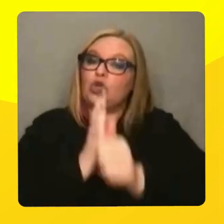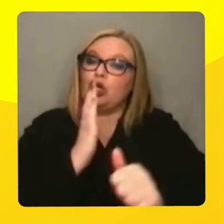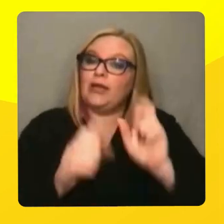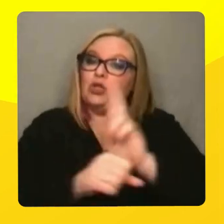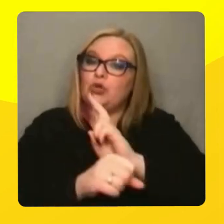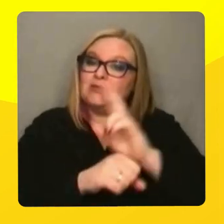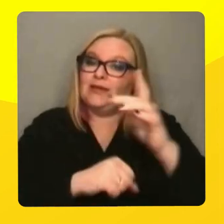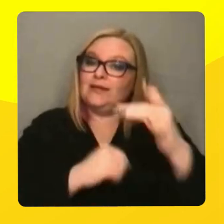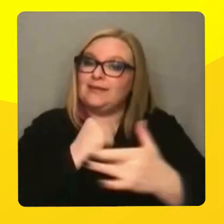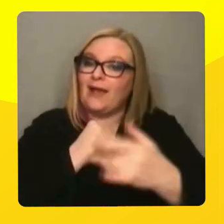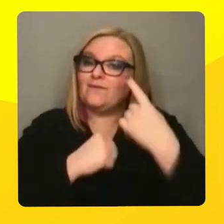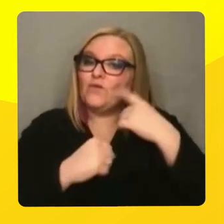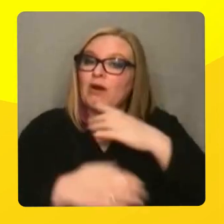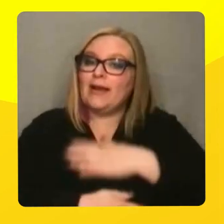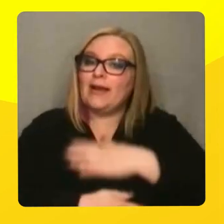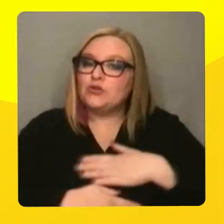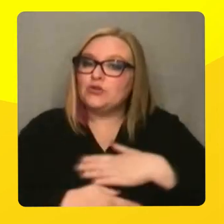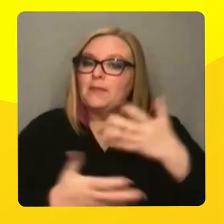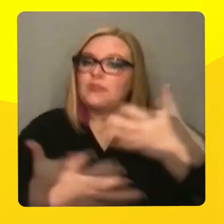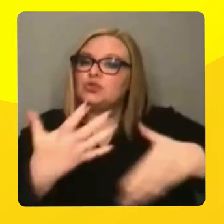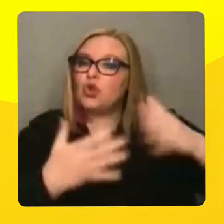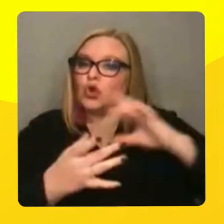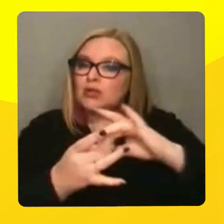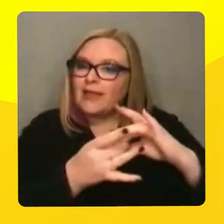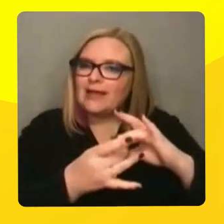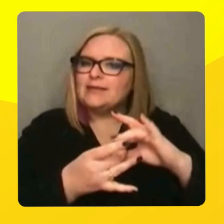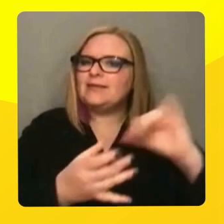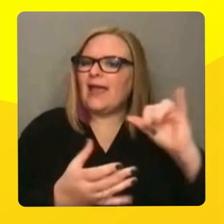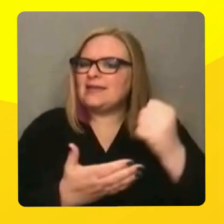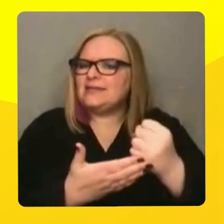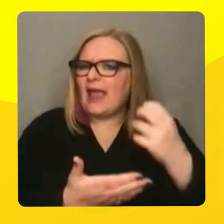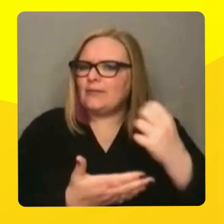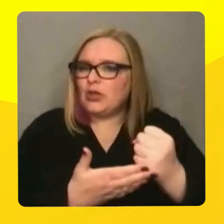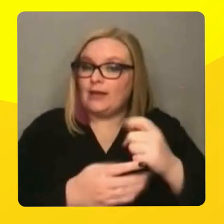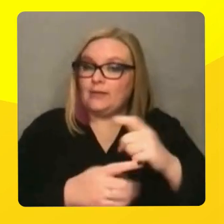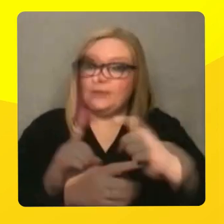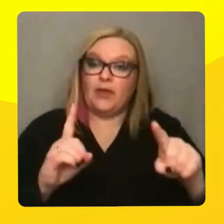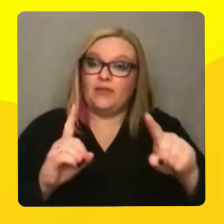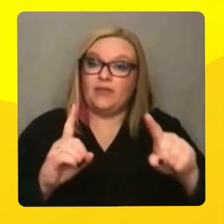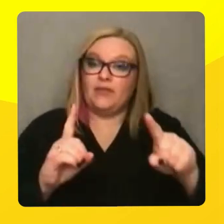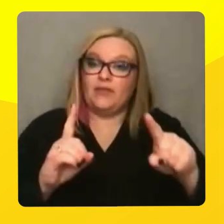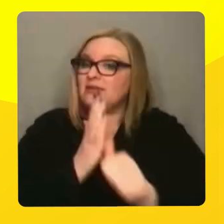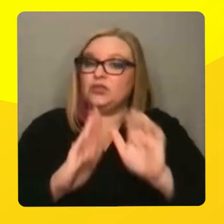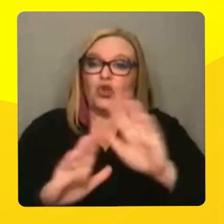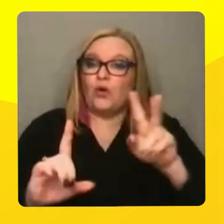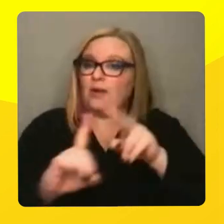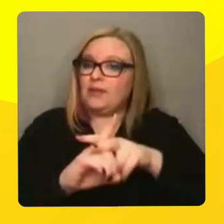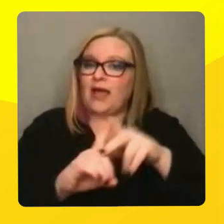or social connection, like with Snapchat. But these skills don't necessarily apply to creating technical solutions.